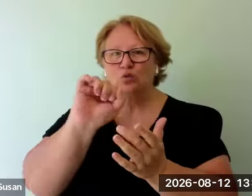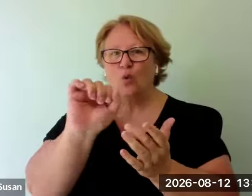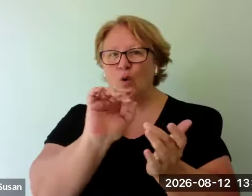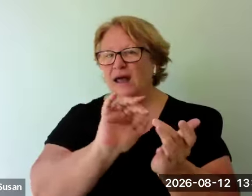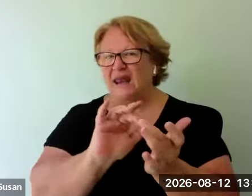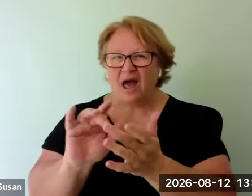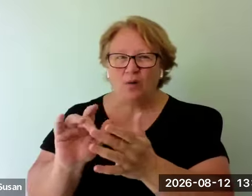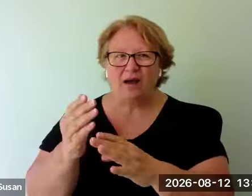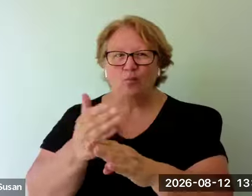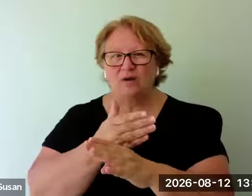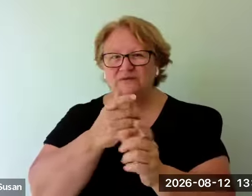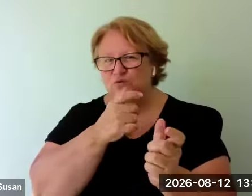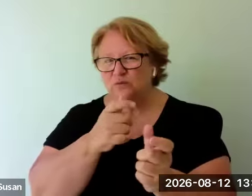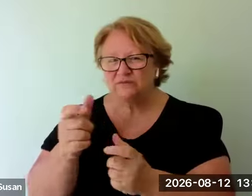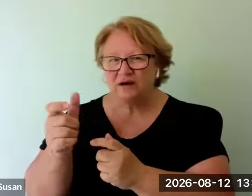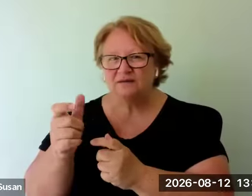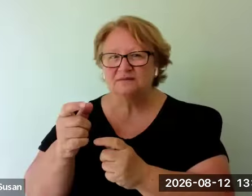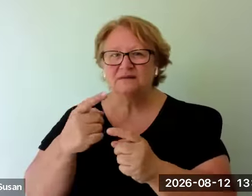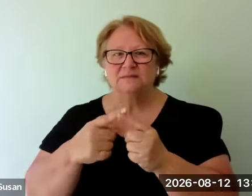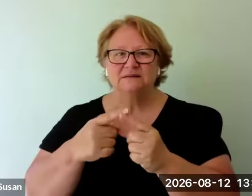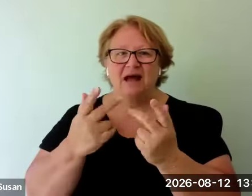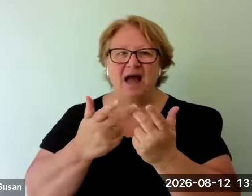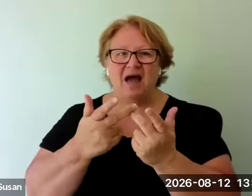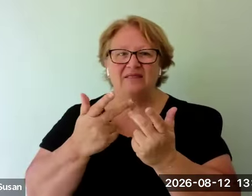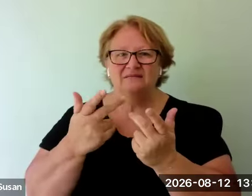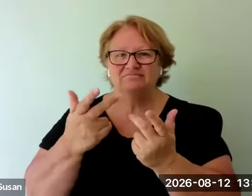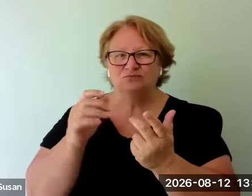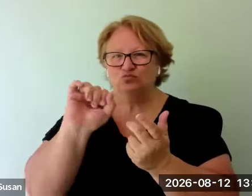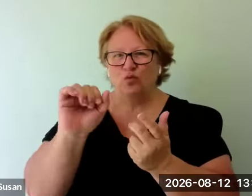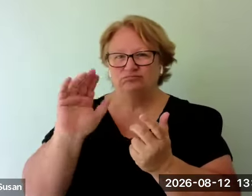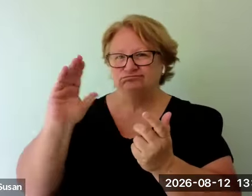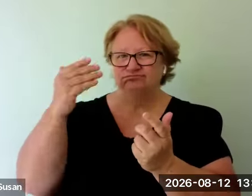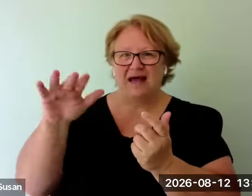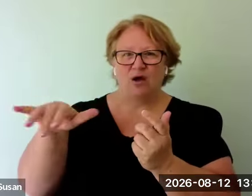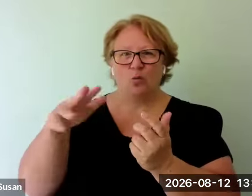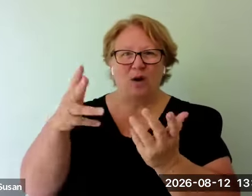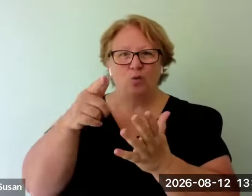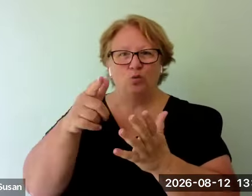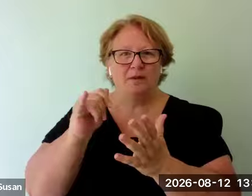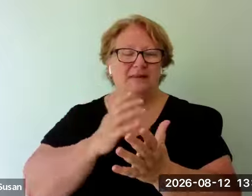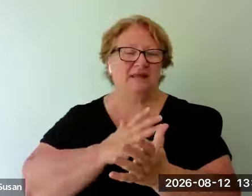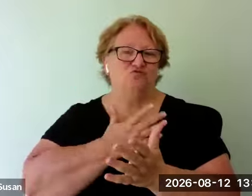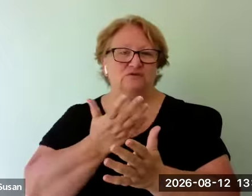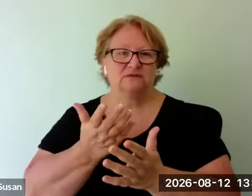for the next question? CATHERINE: Look, I think this is a good opportunity to reach out to your network, your